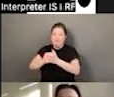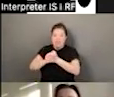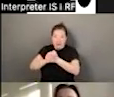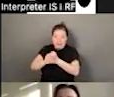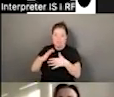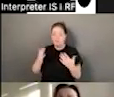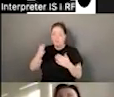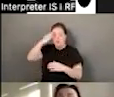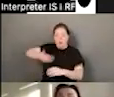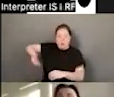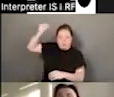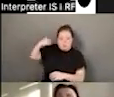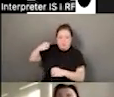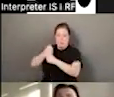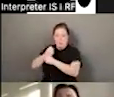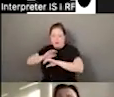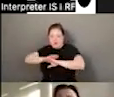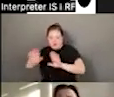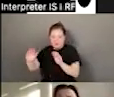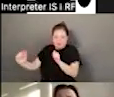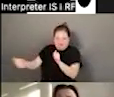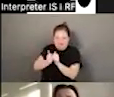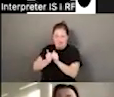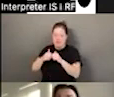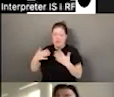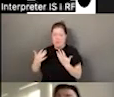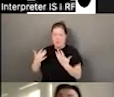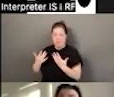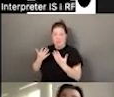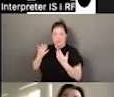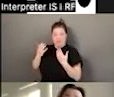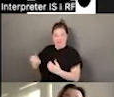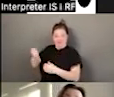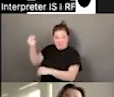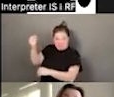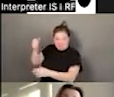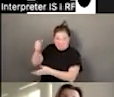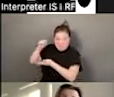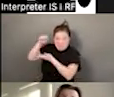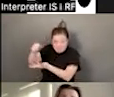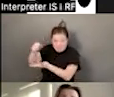and that have resources enough to carry out a good piece of work.